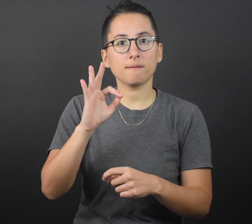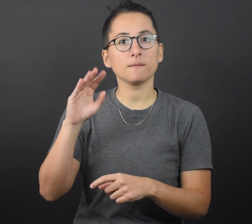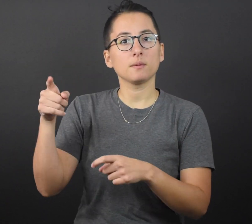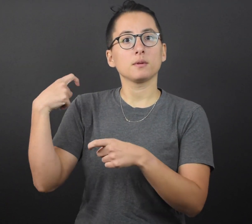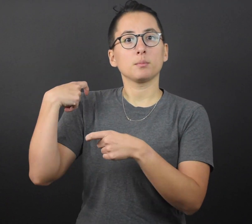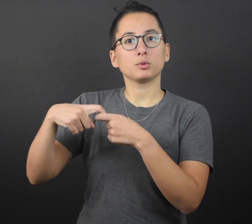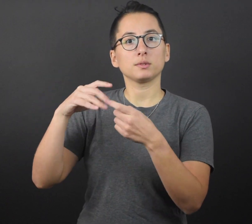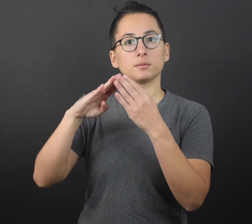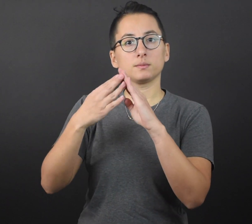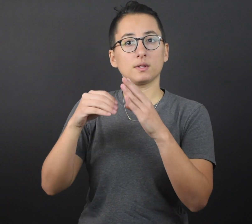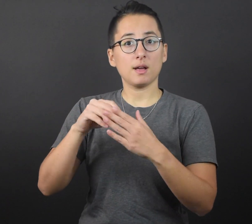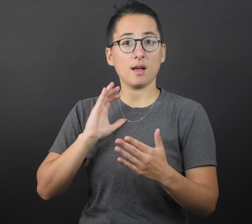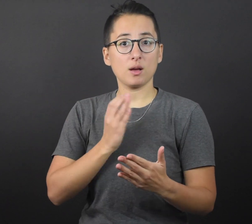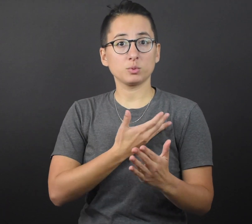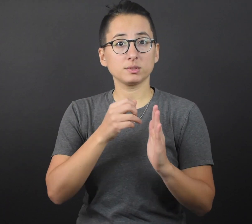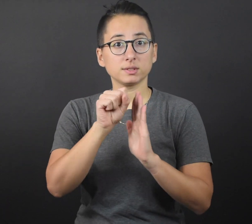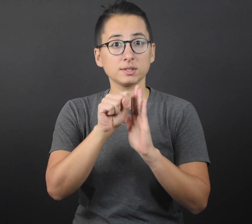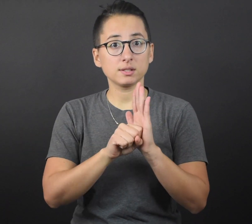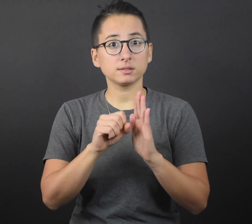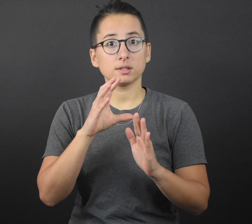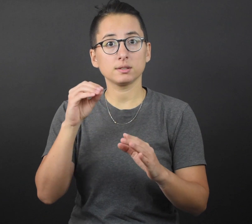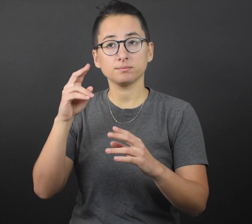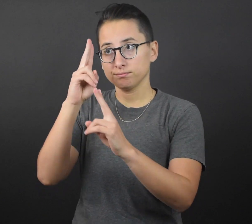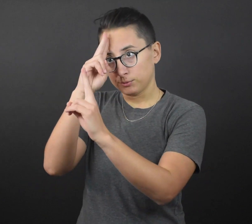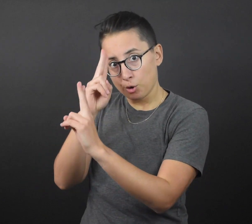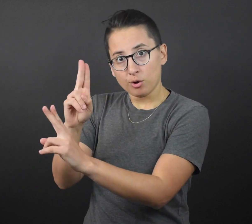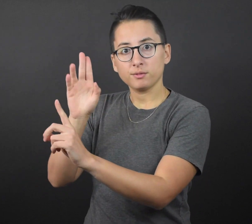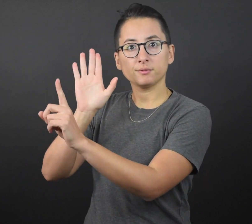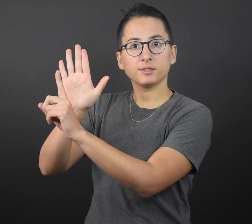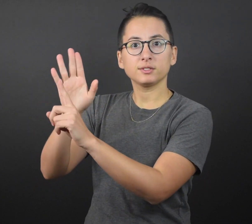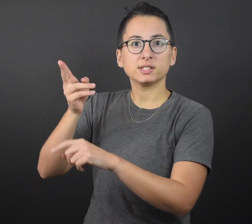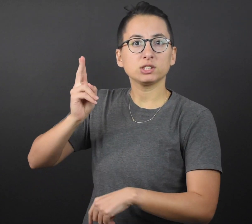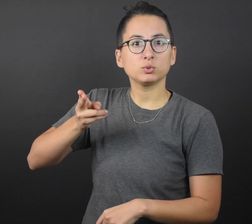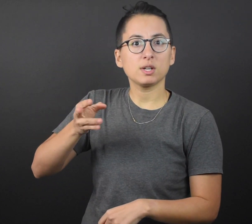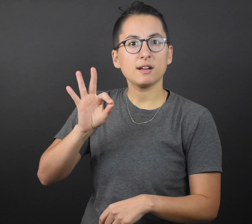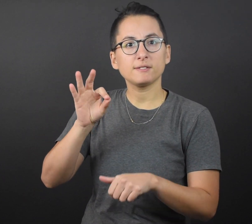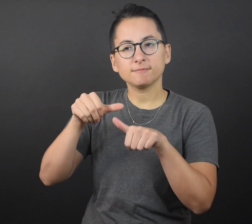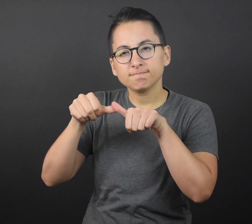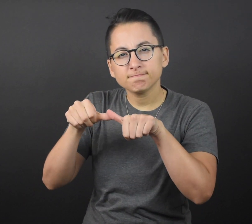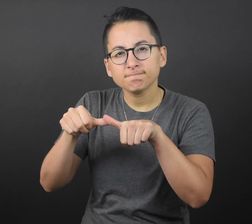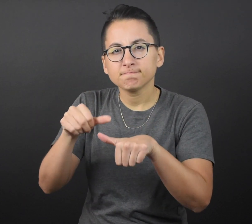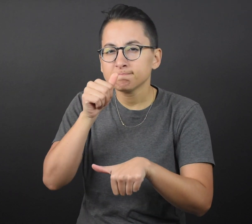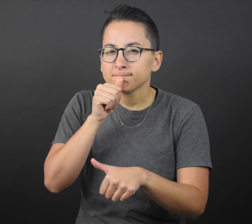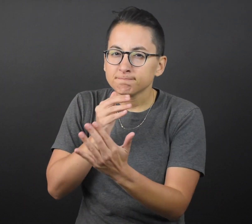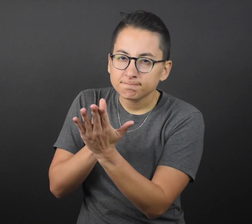achievements and contributions of Latine communities in our state and honor Latine